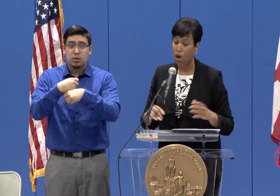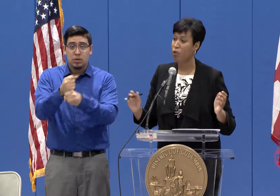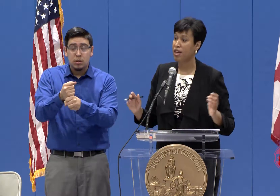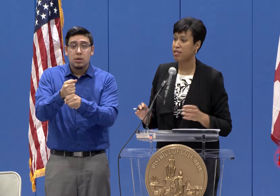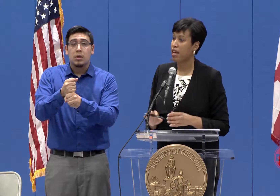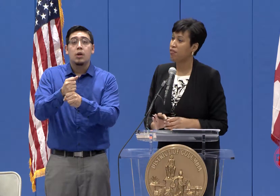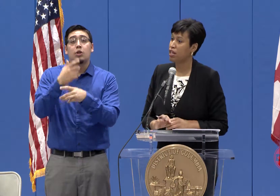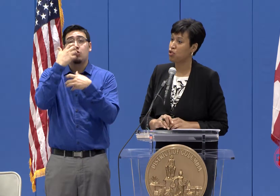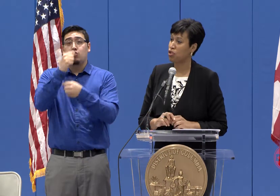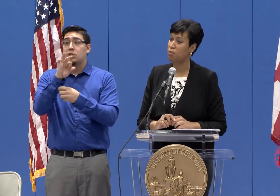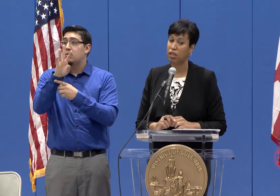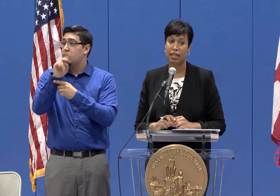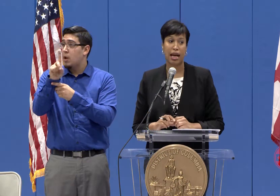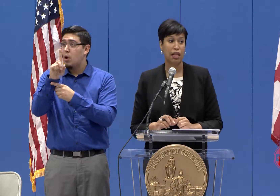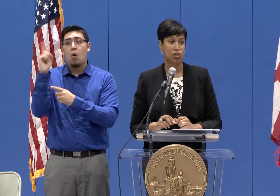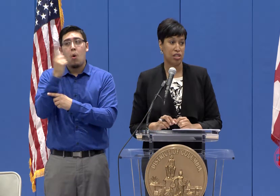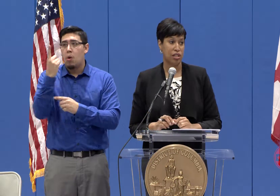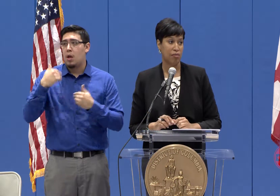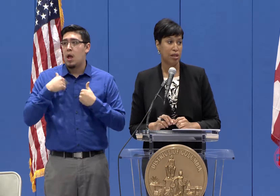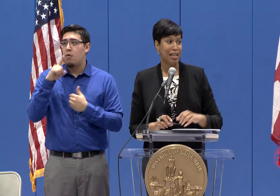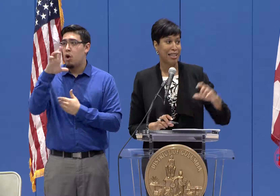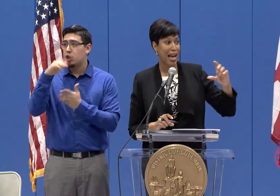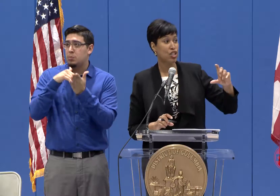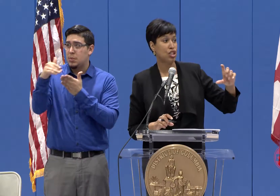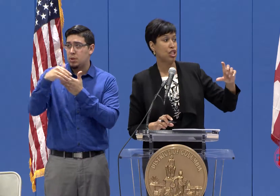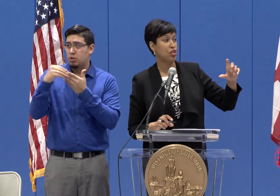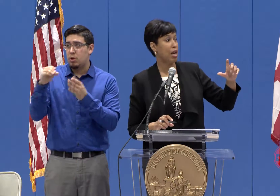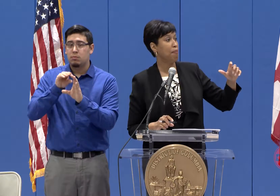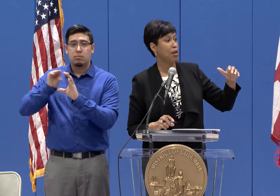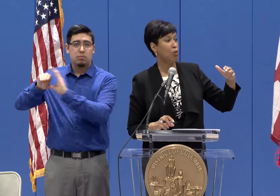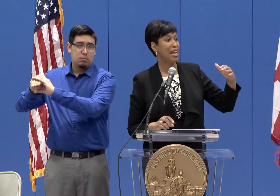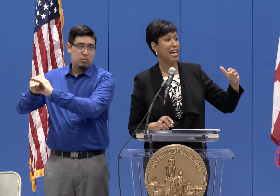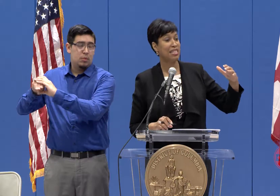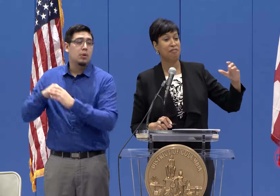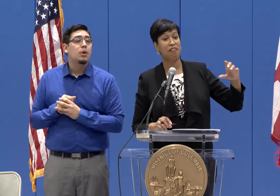ALWAYS HAVE $100 MILLION IN IT. LAST YEAR THAT MEANT WE HAD TO